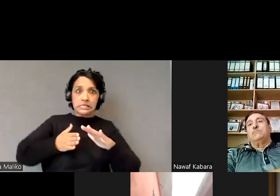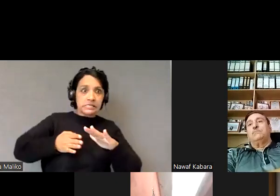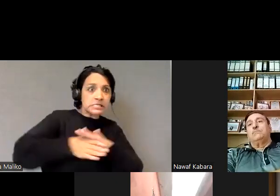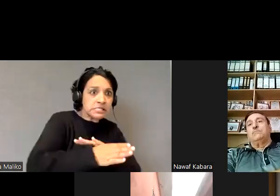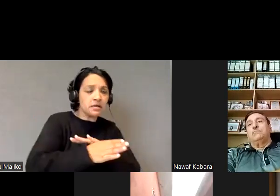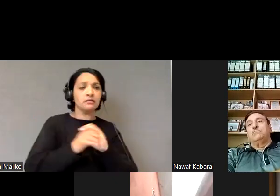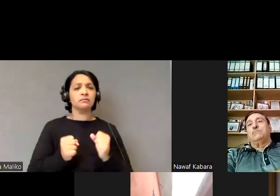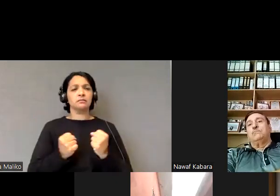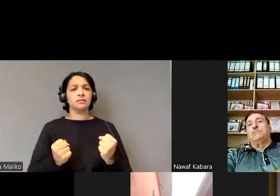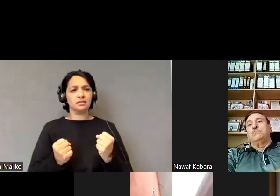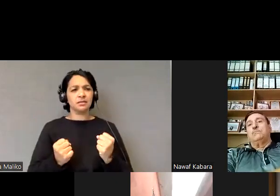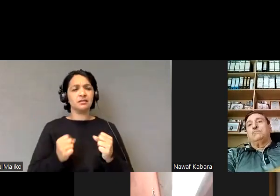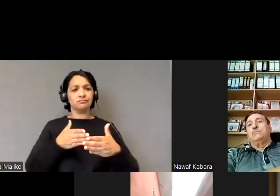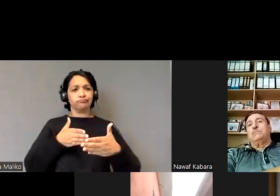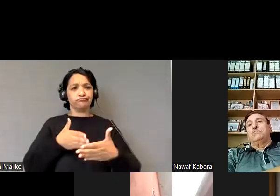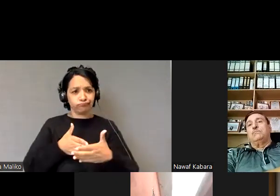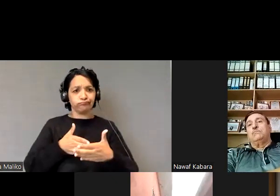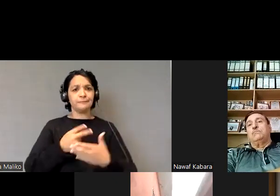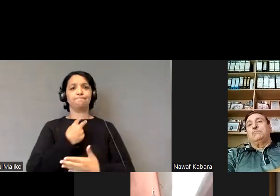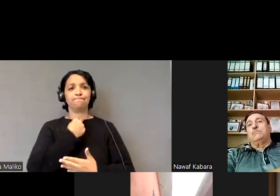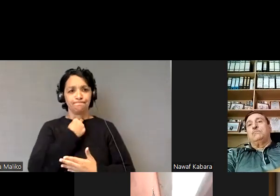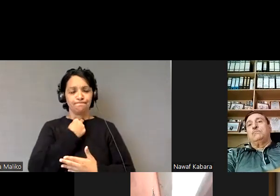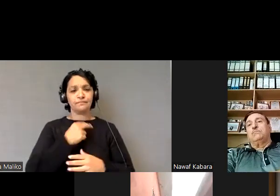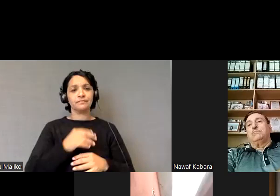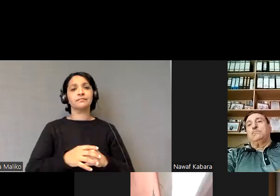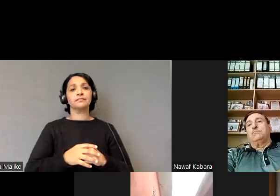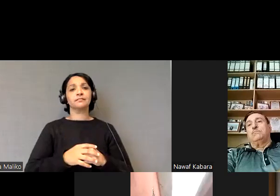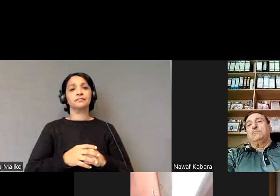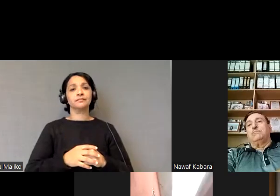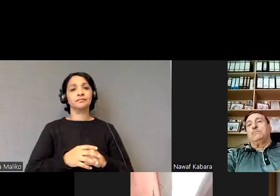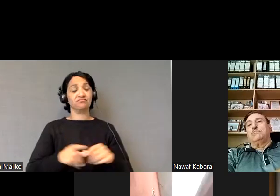barriers during conflicts.